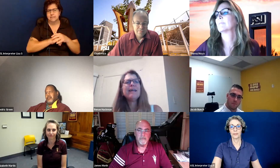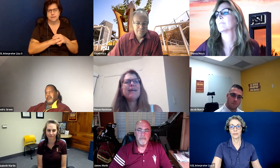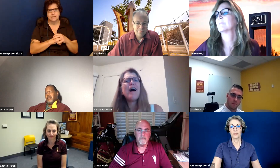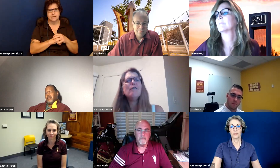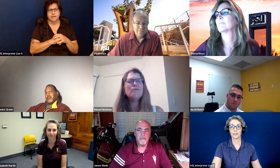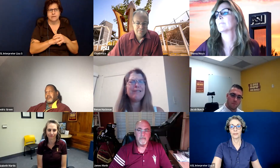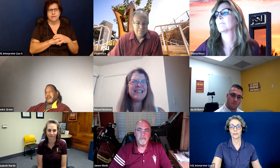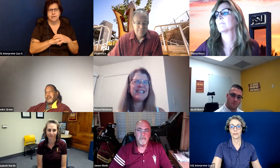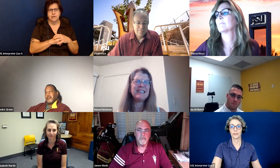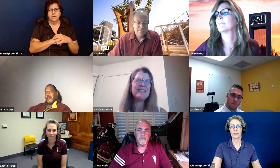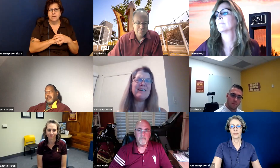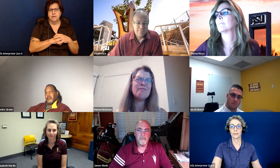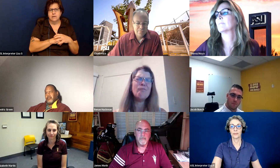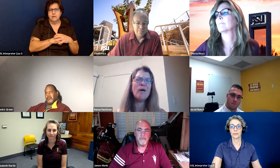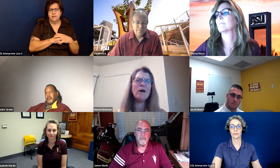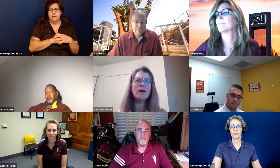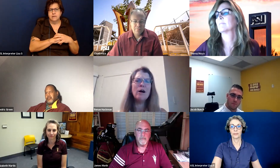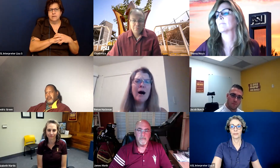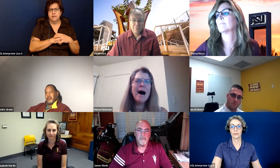They are reasonable as long as we're